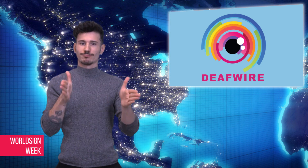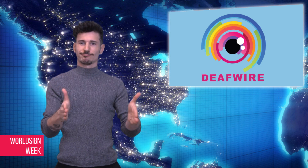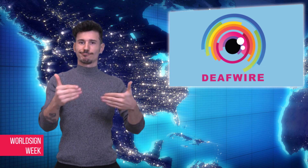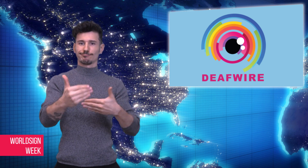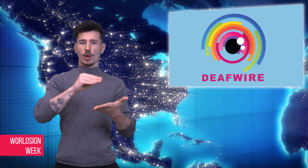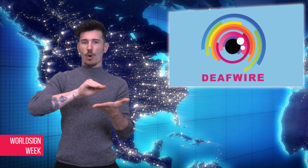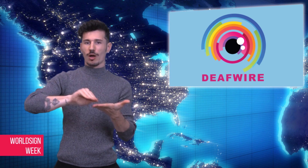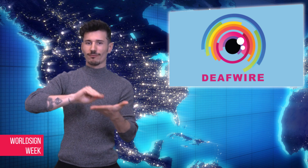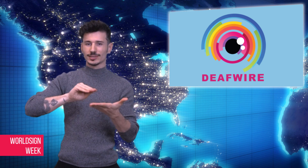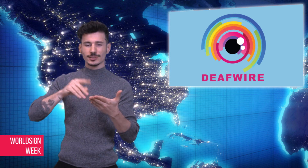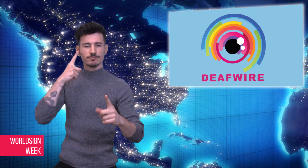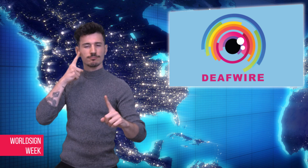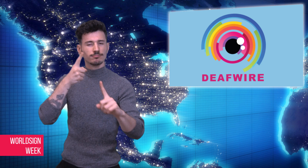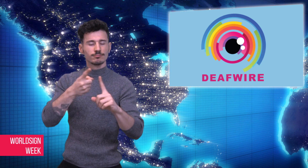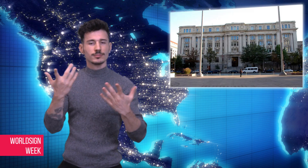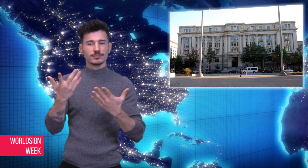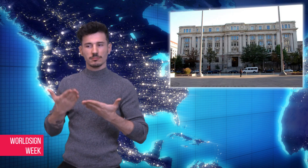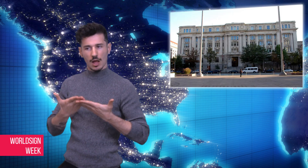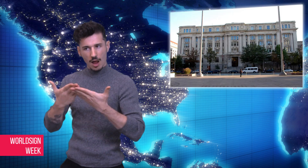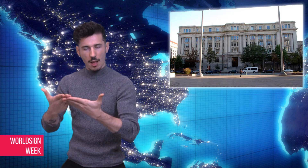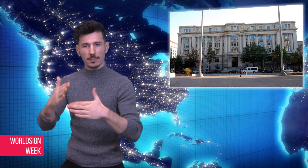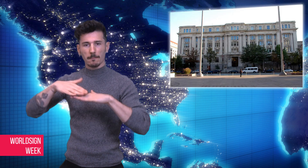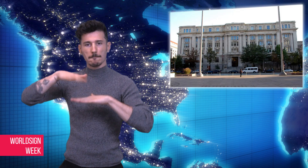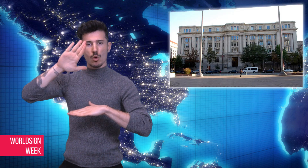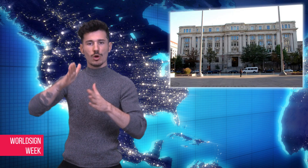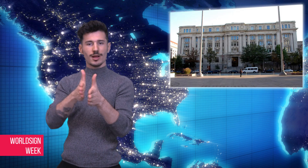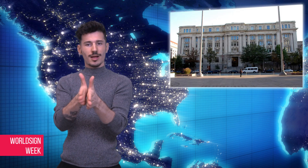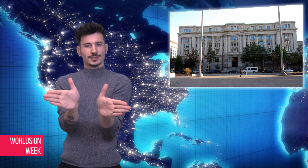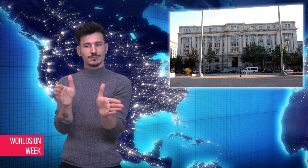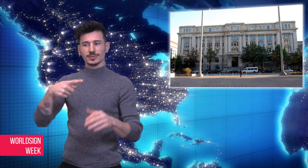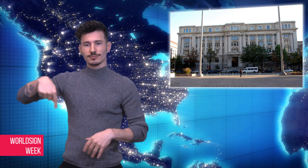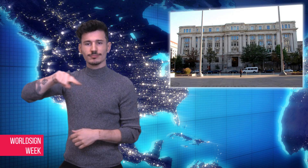the city of Washington, DC to approve proposal to